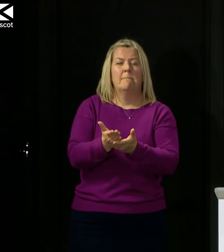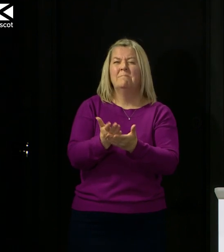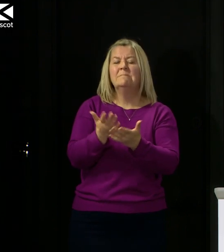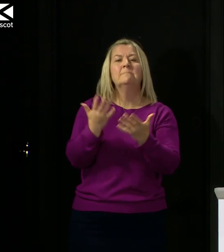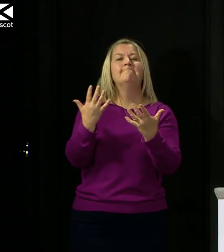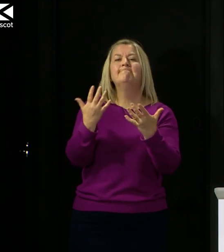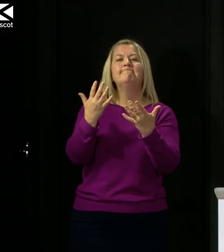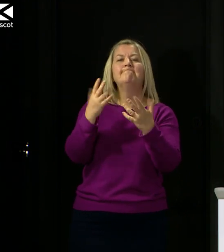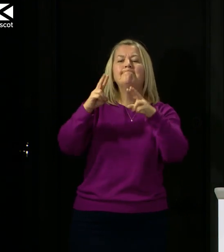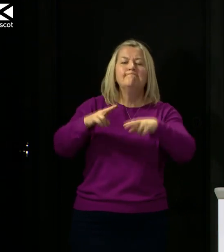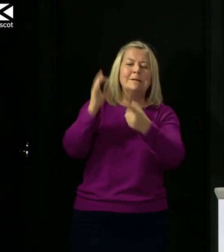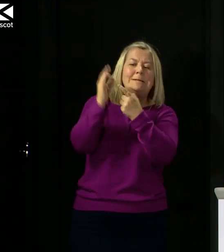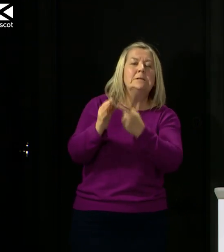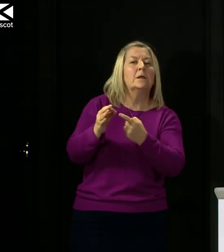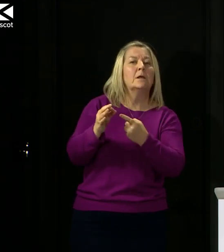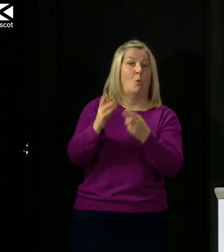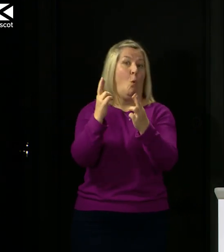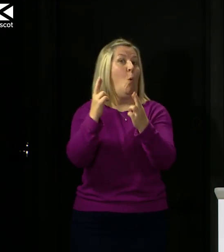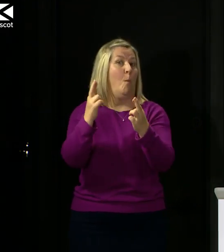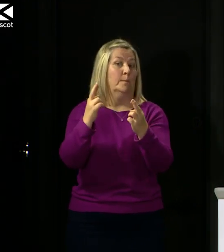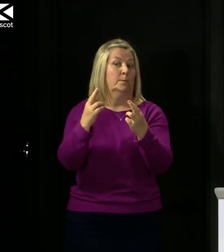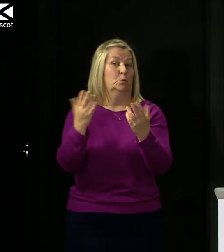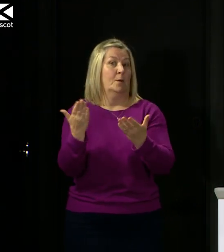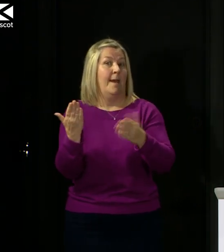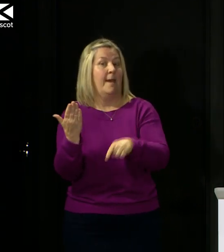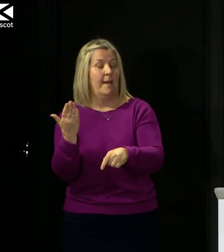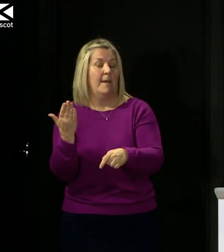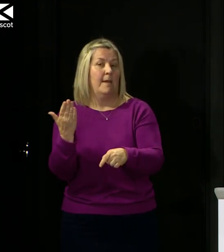it, I hope we will see the detail of that later today, and we will certainly consider